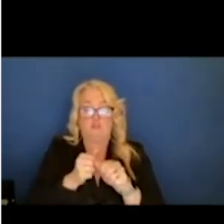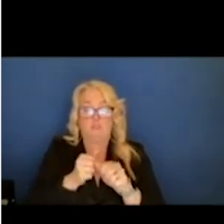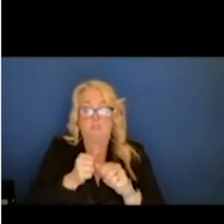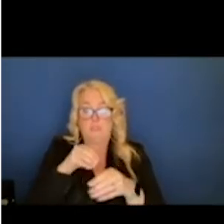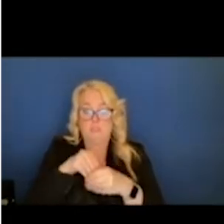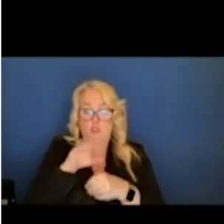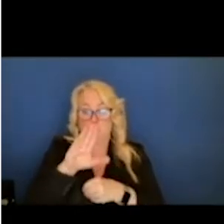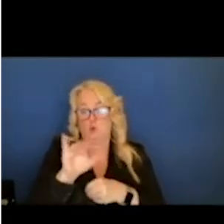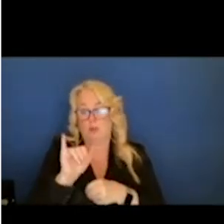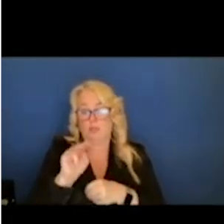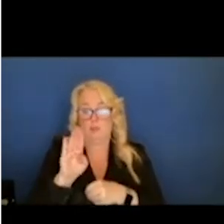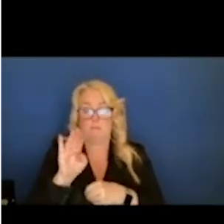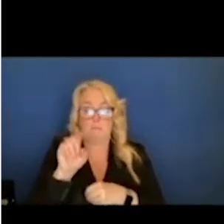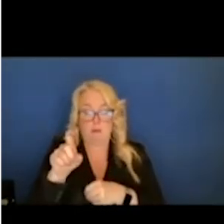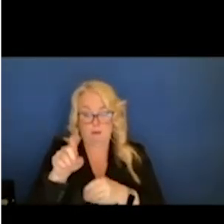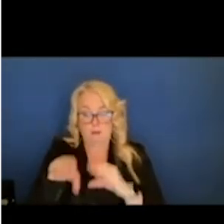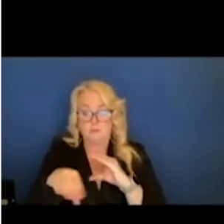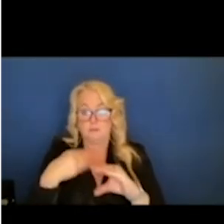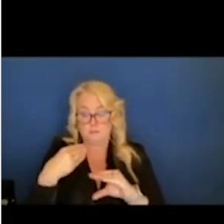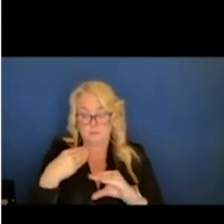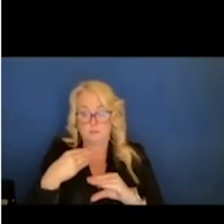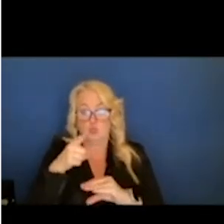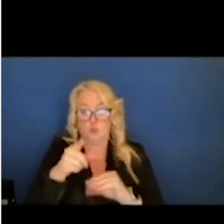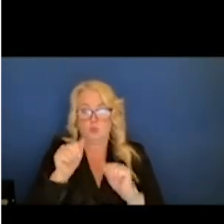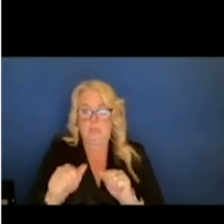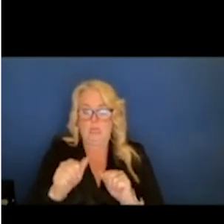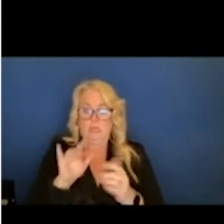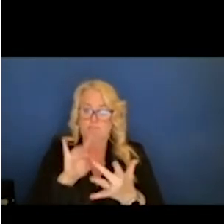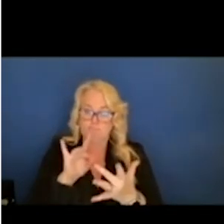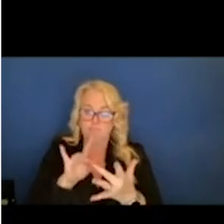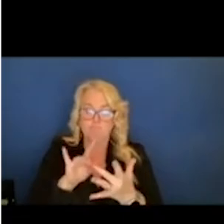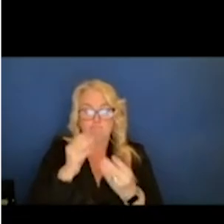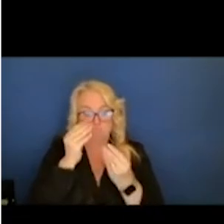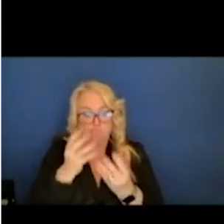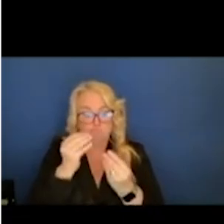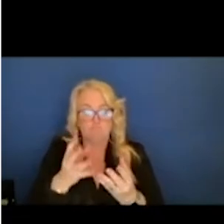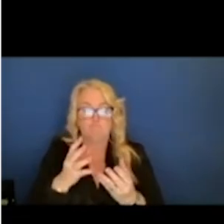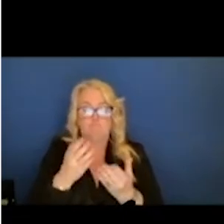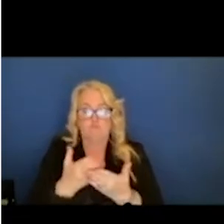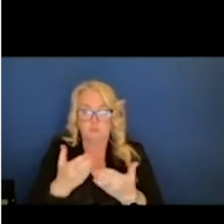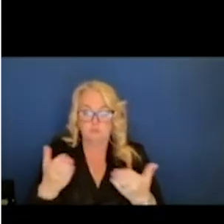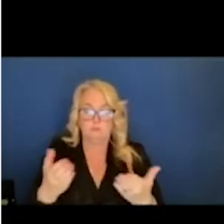to your inbox. It's the best way to stay informed about new resources, events,